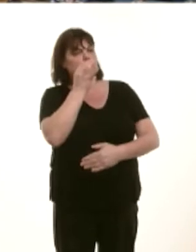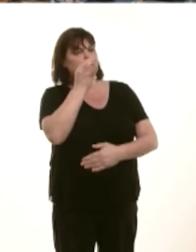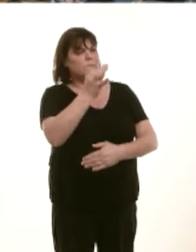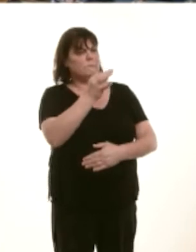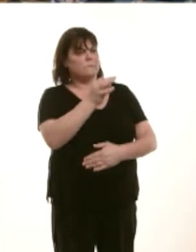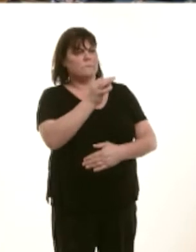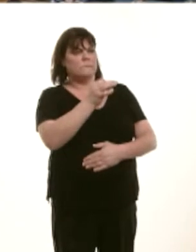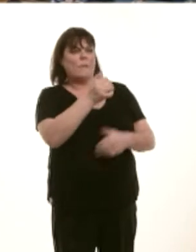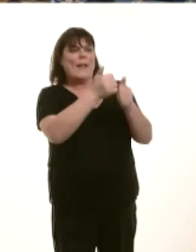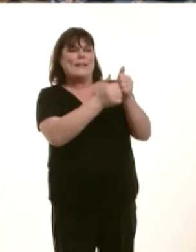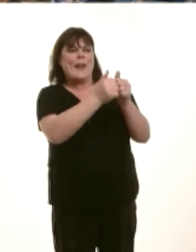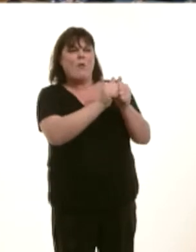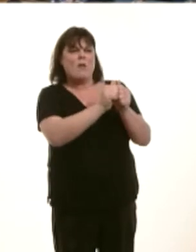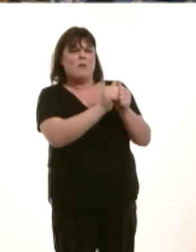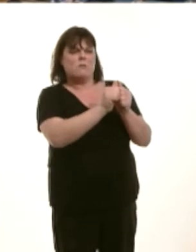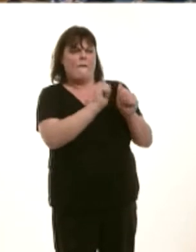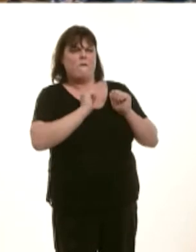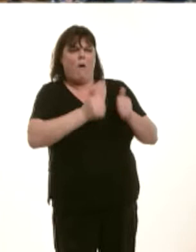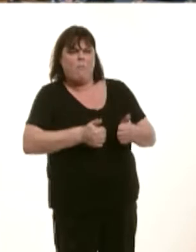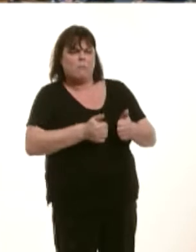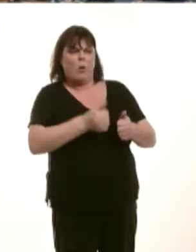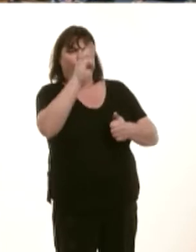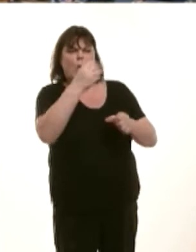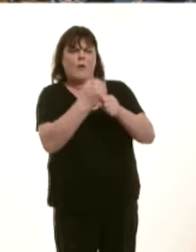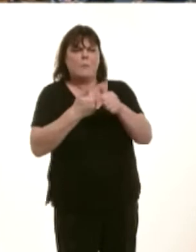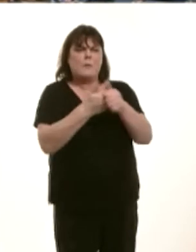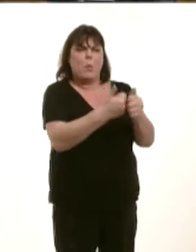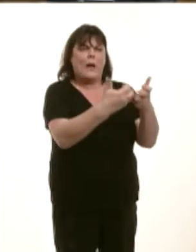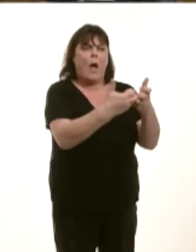Carwyn Jones: We have our dairy taskforce, which is the ongoing independent review of